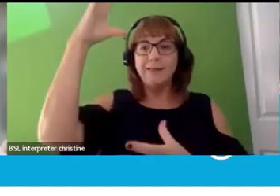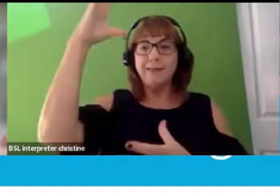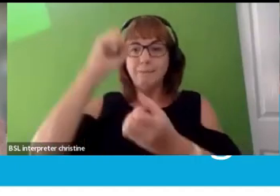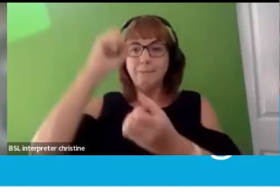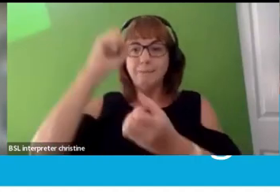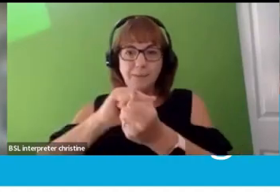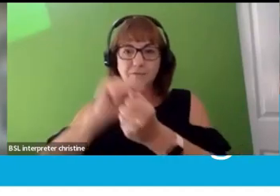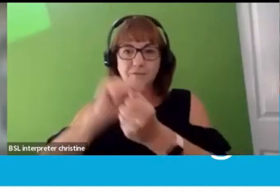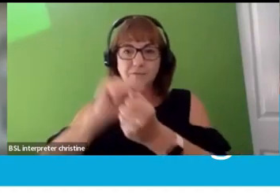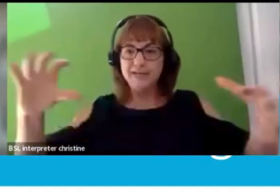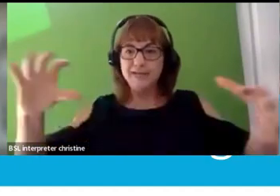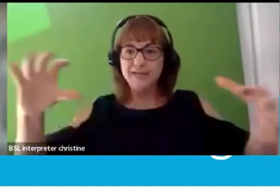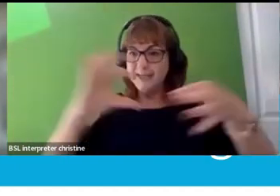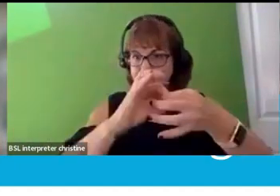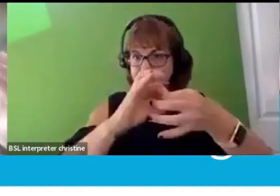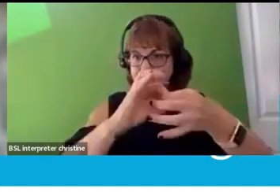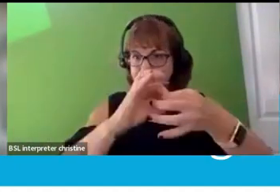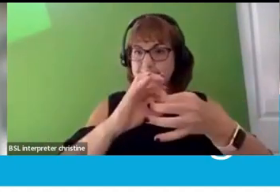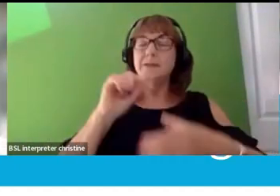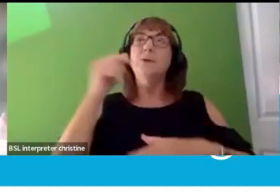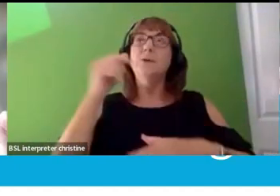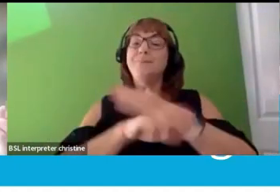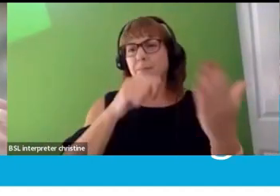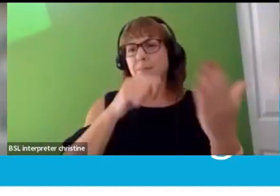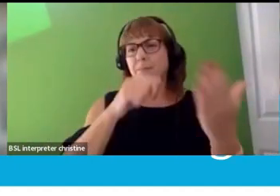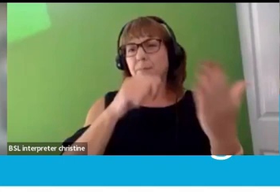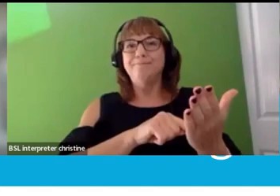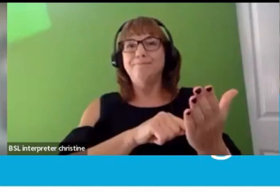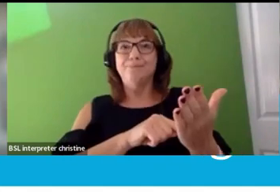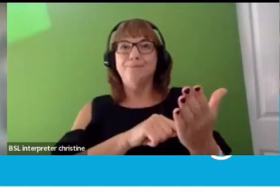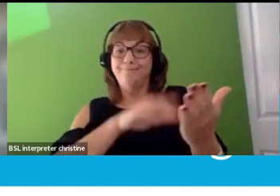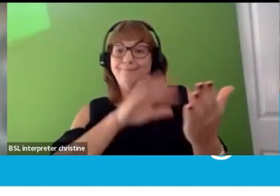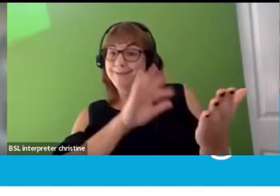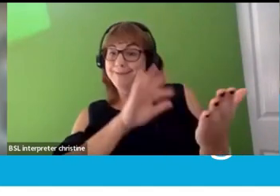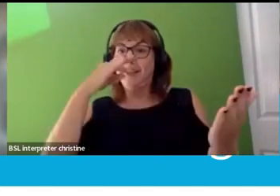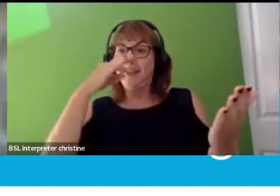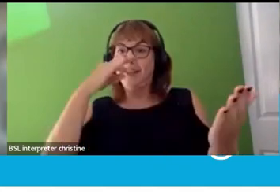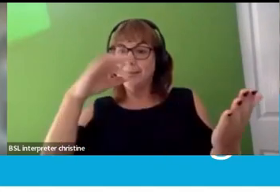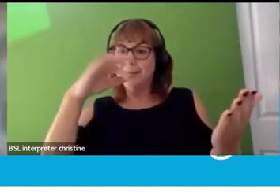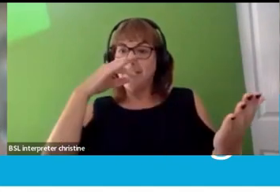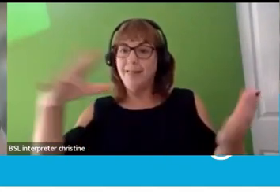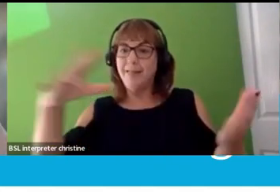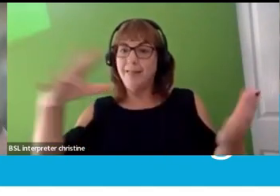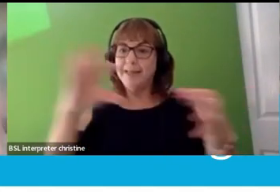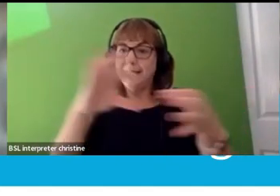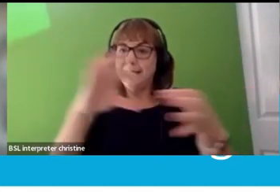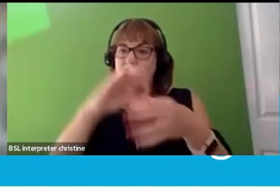God might speak to people through smell. So if we think about that moment where the woman pours the